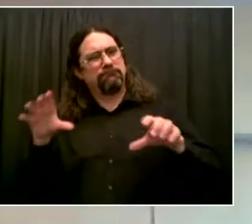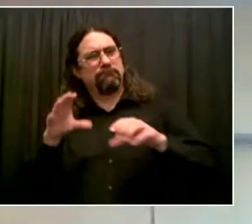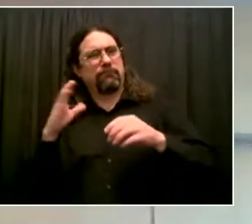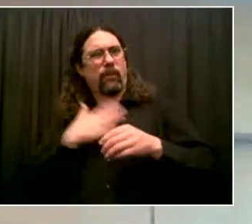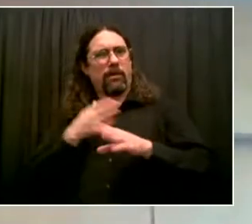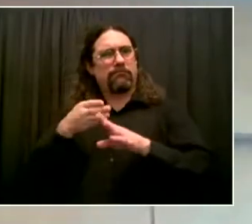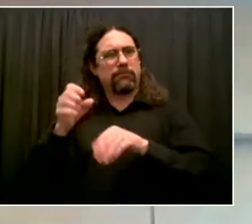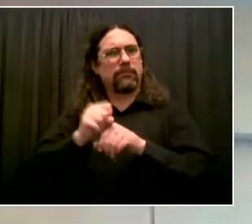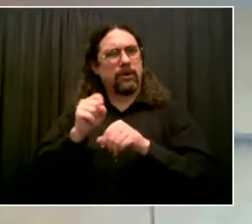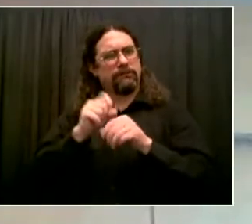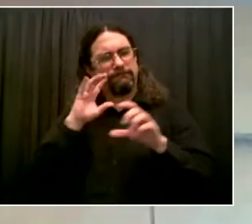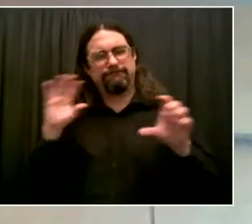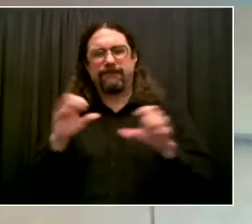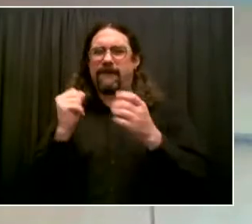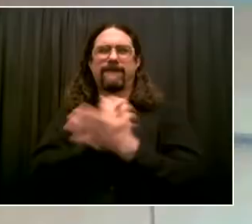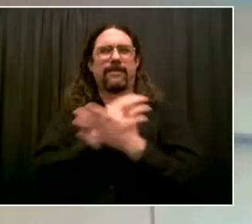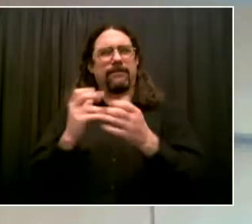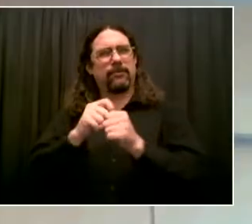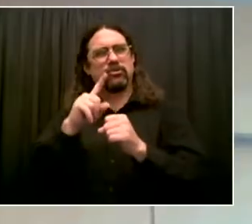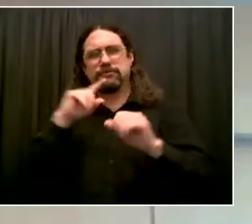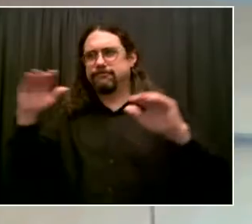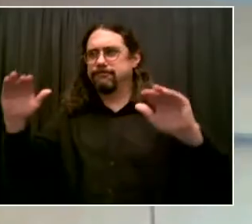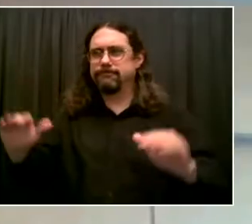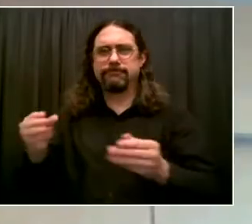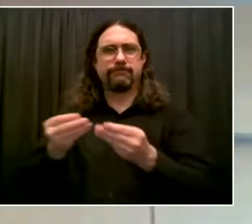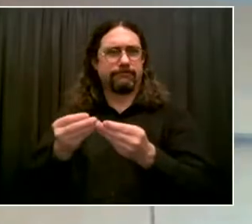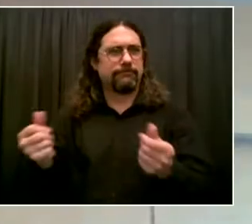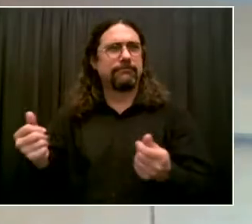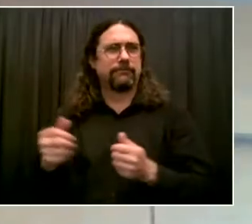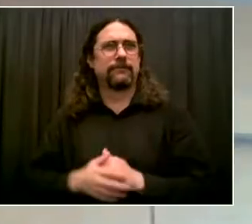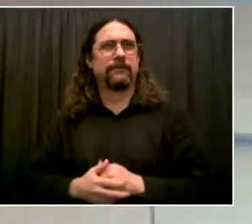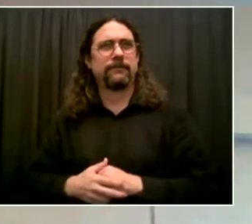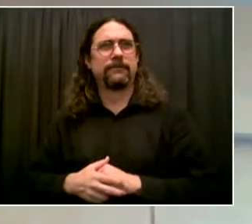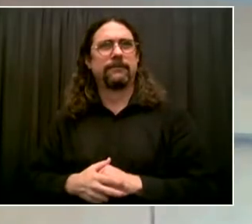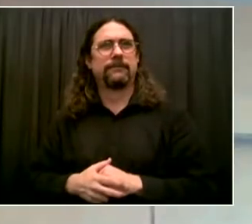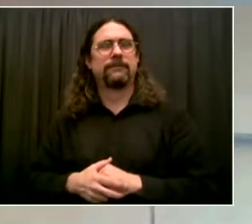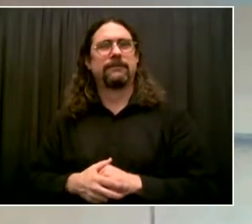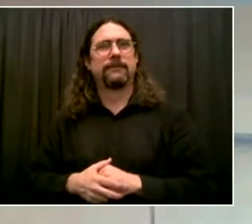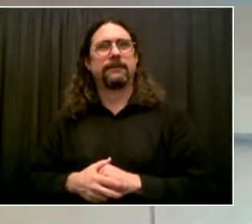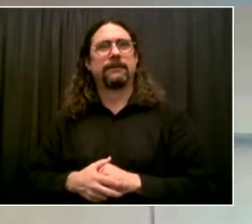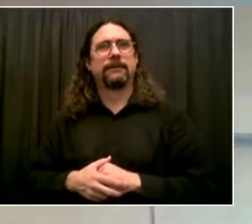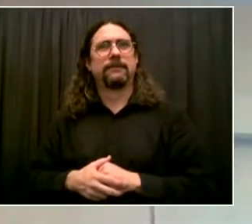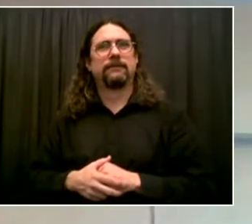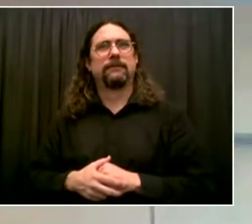VIOLENCE. IT IS IMPORTANT THAT WE KNOW